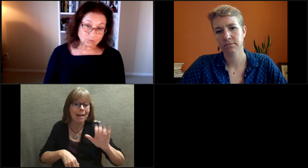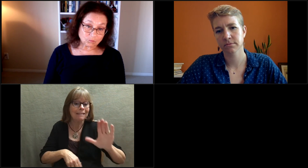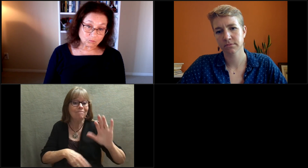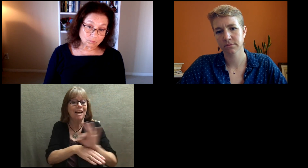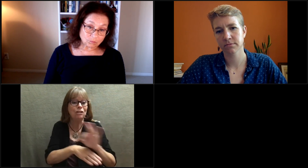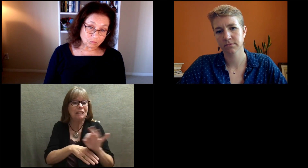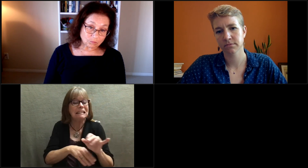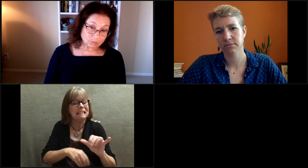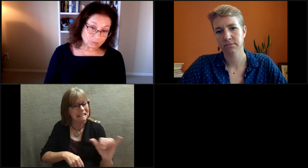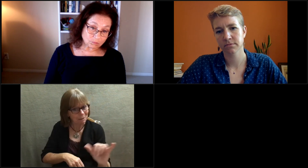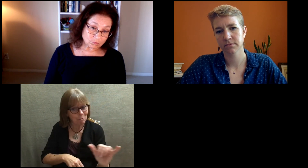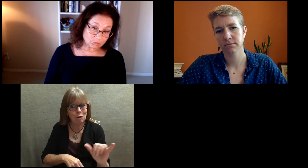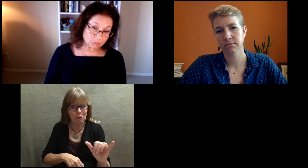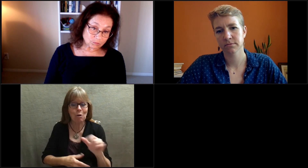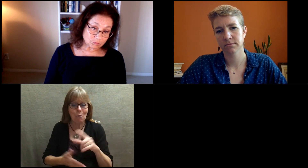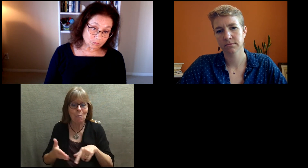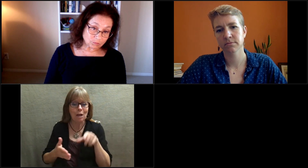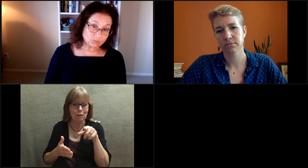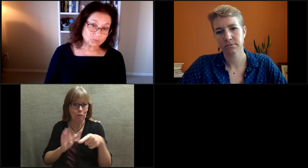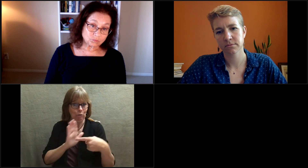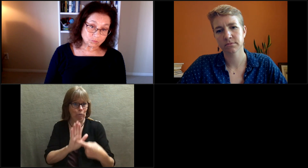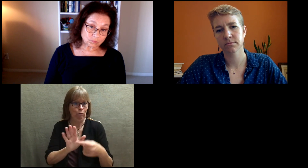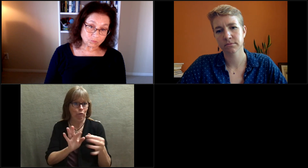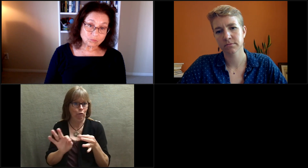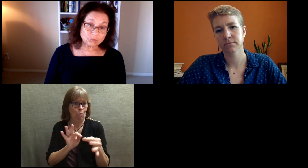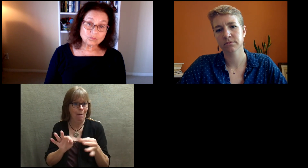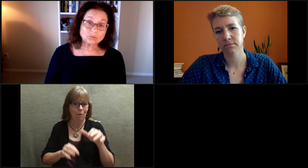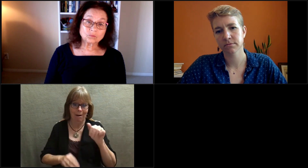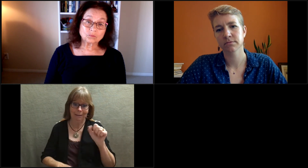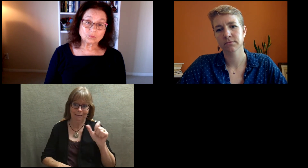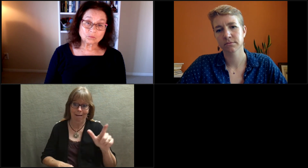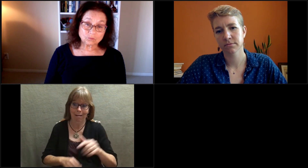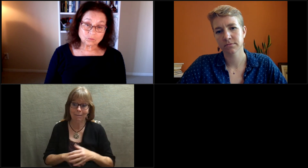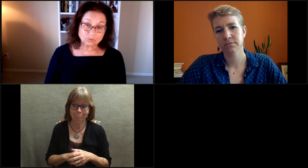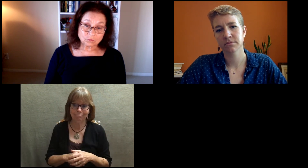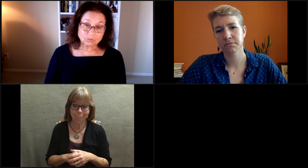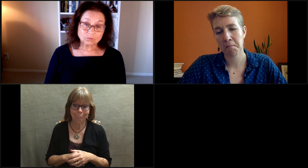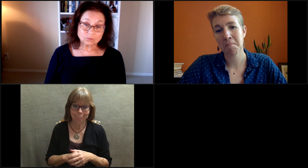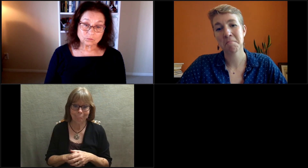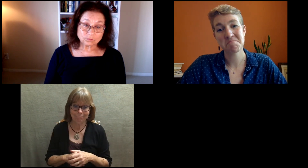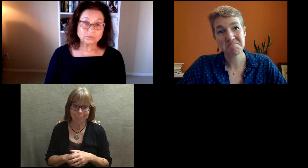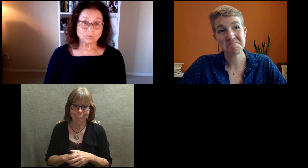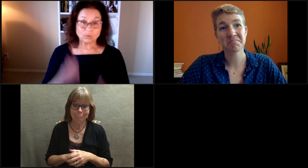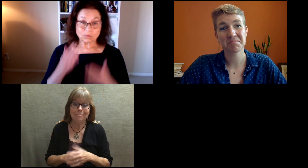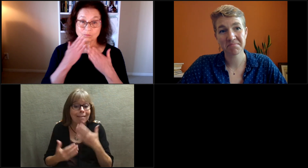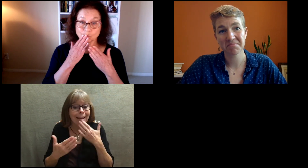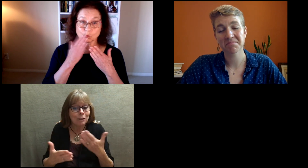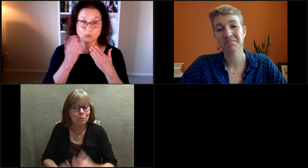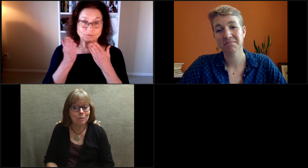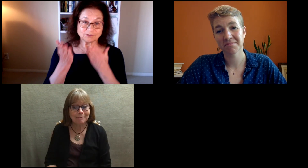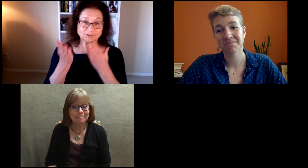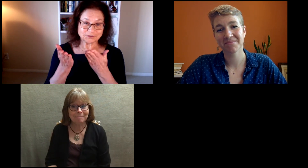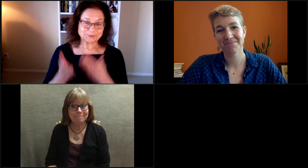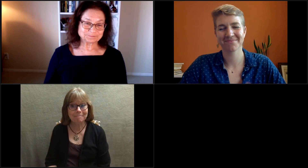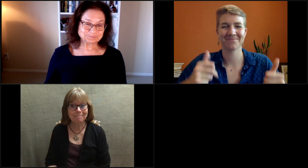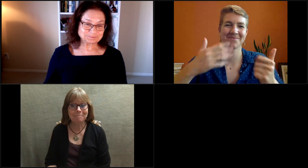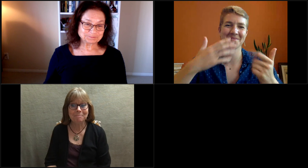to what you describe for American Sign Language. Thank you.